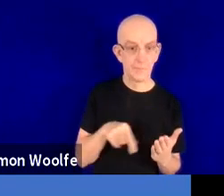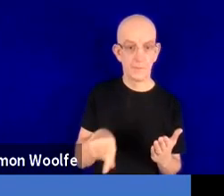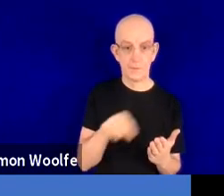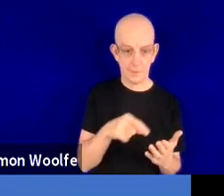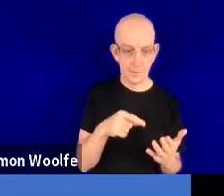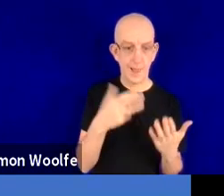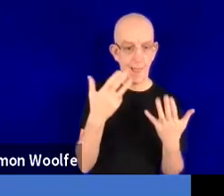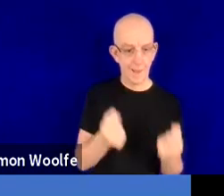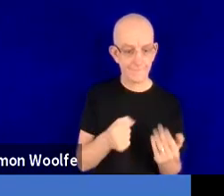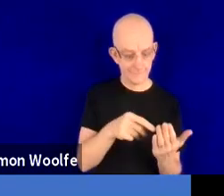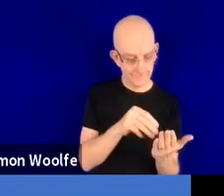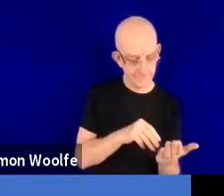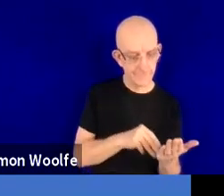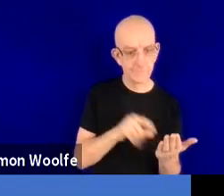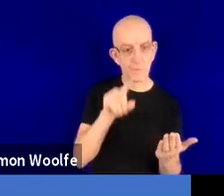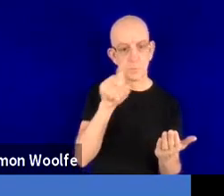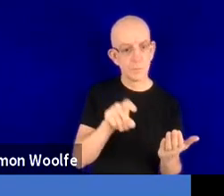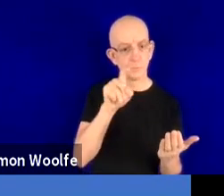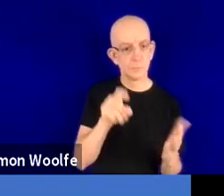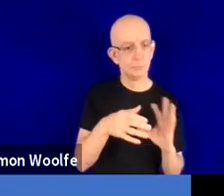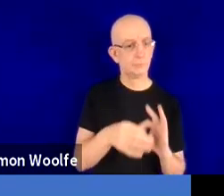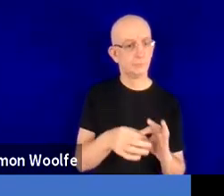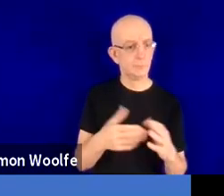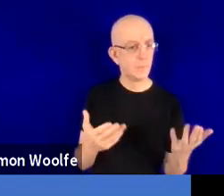This has been, for instance, very useful for Dominican Republic